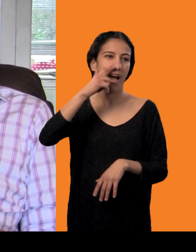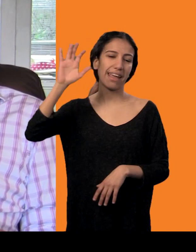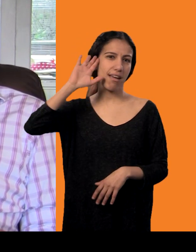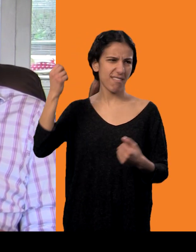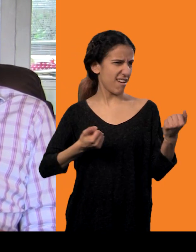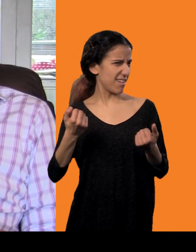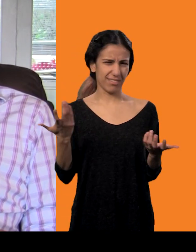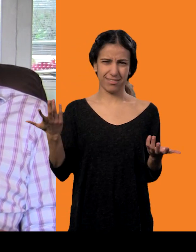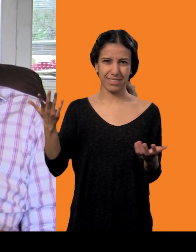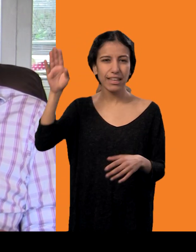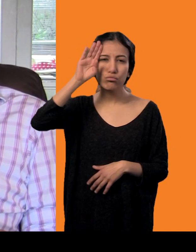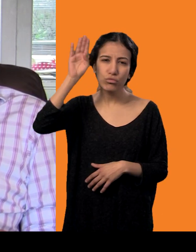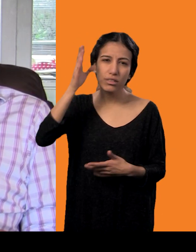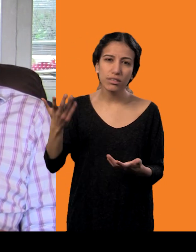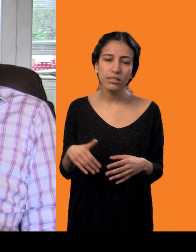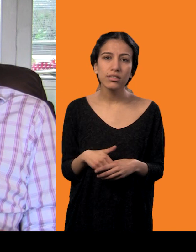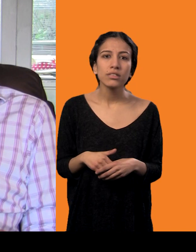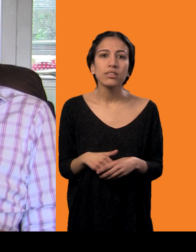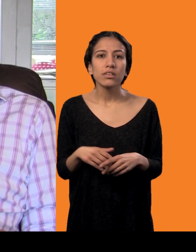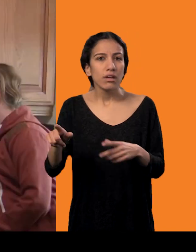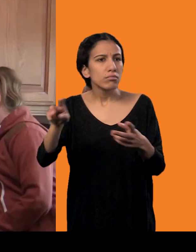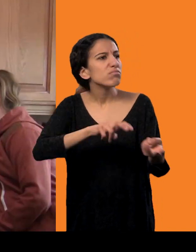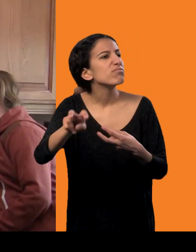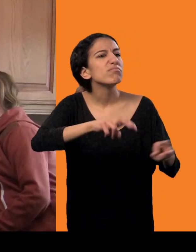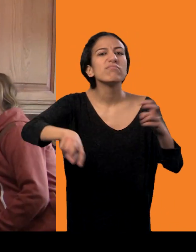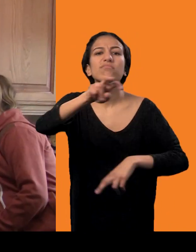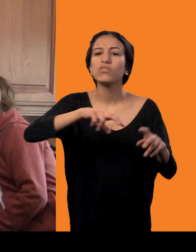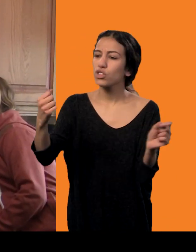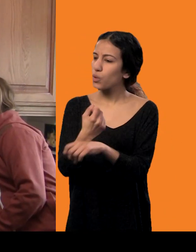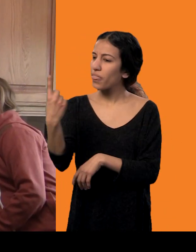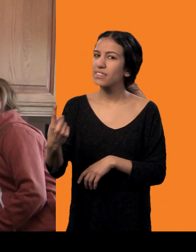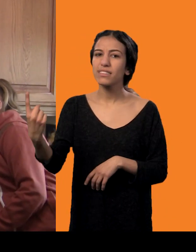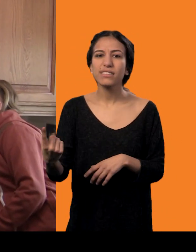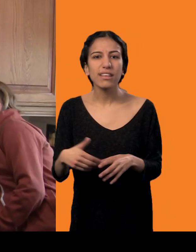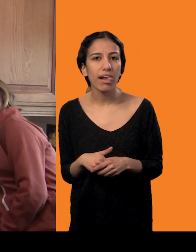hear the cars then it becomes a danger. But she tends to walk everywhere